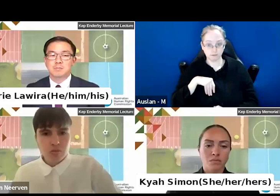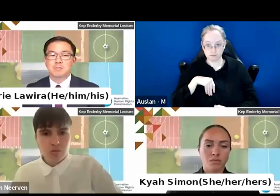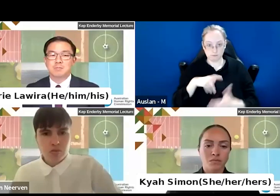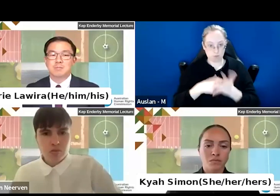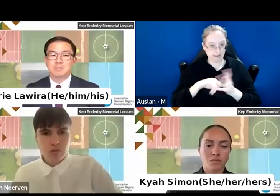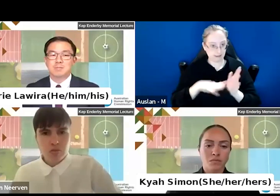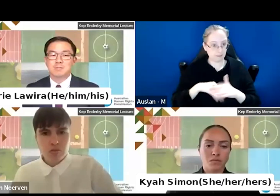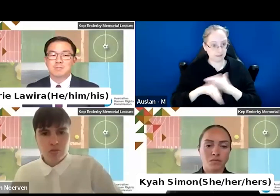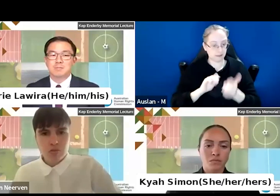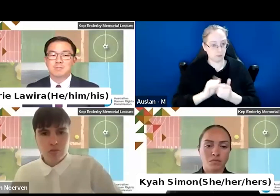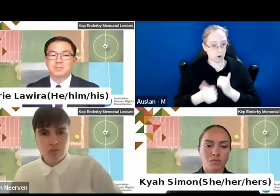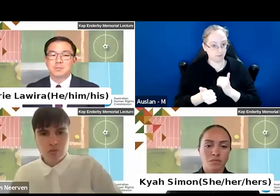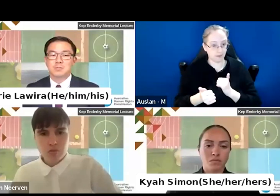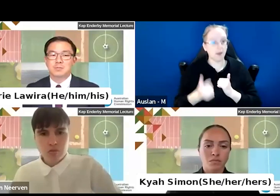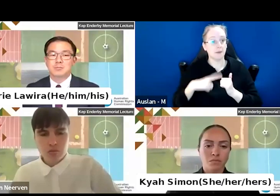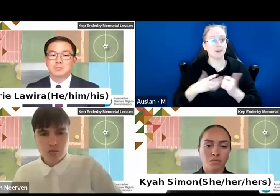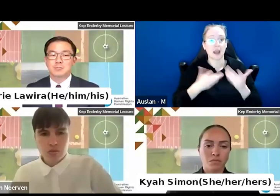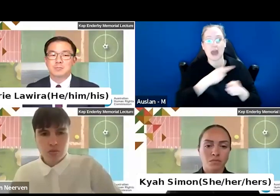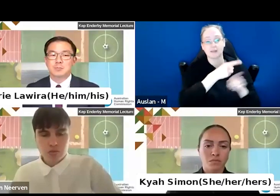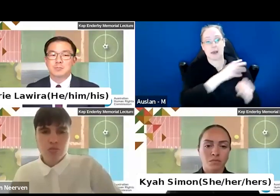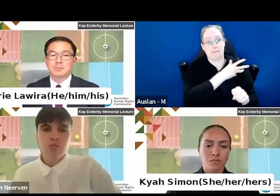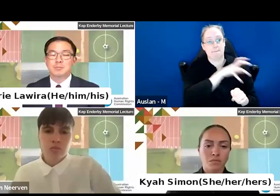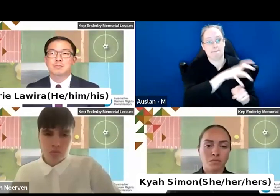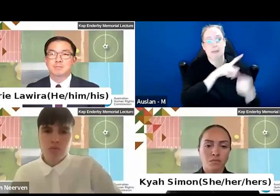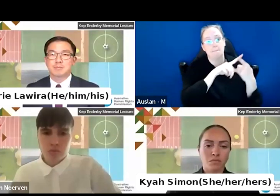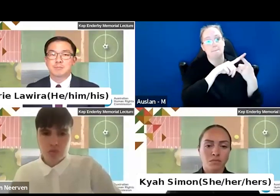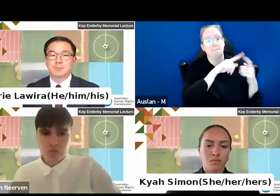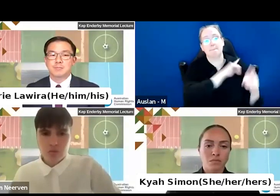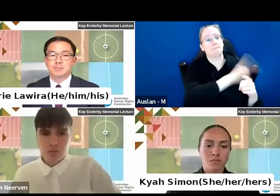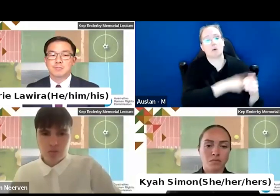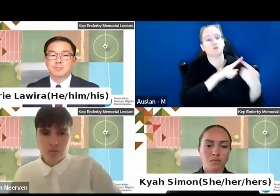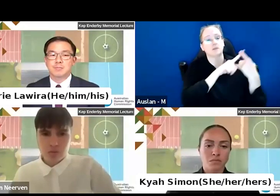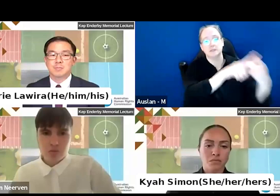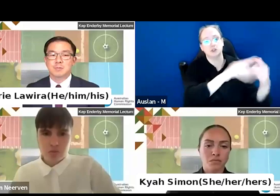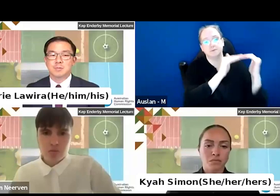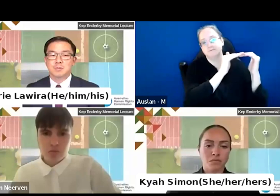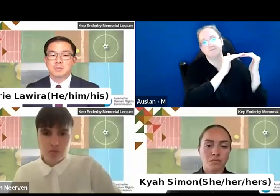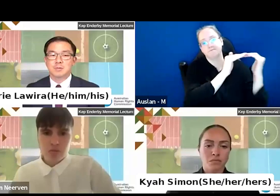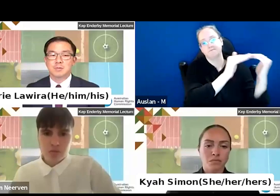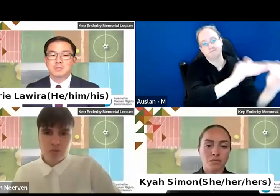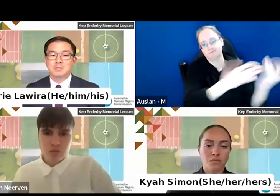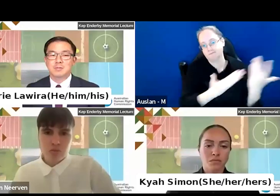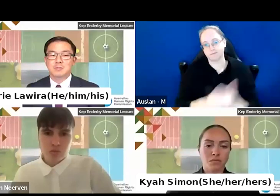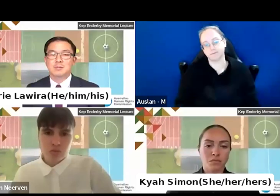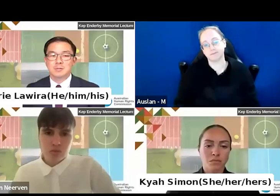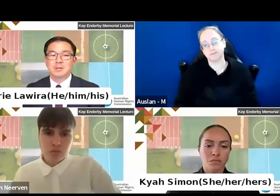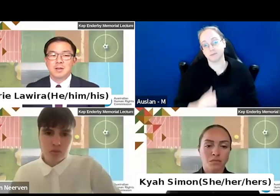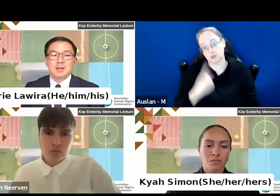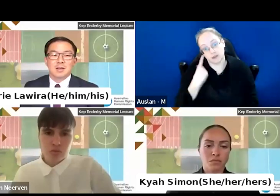Well, because it serves the dominant power positions in society. They're racialised. That's what I think.